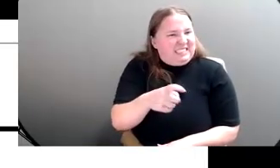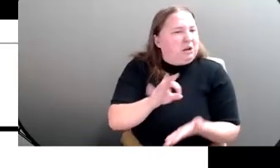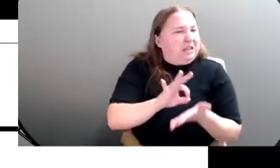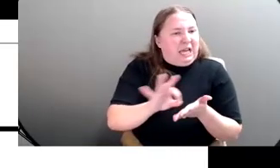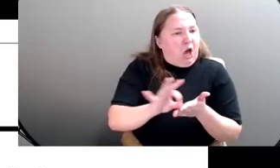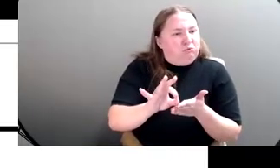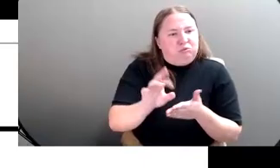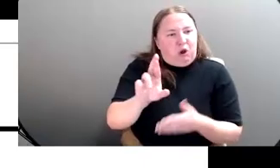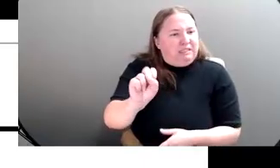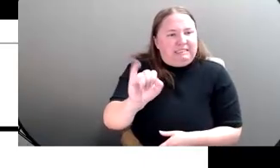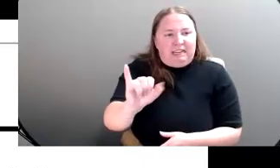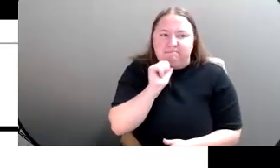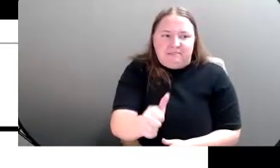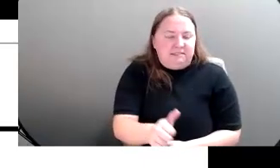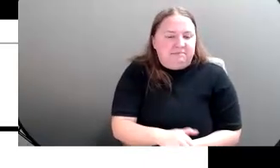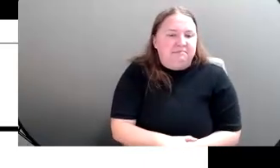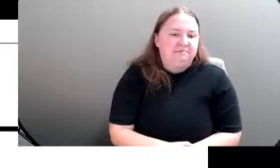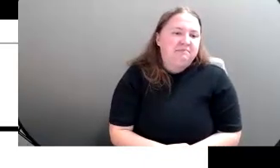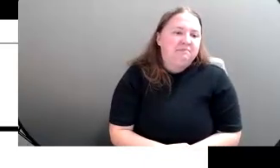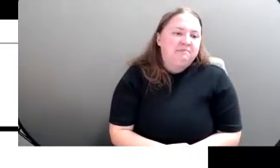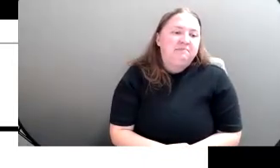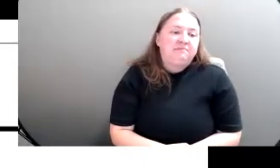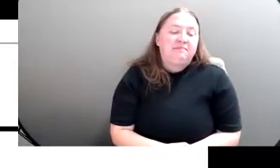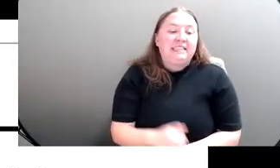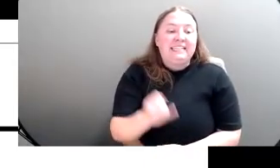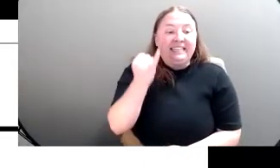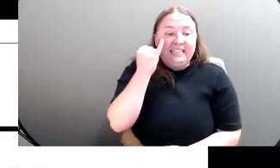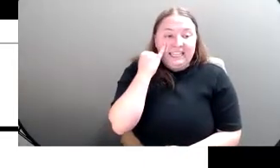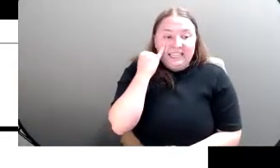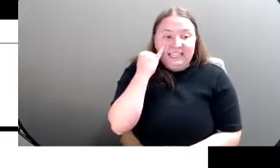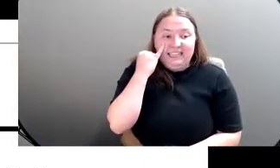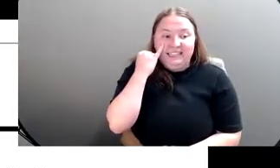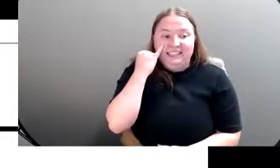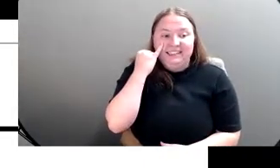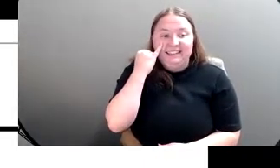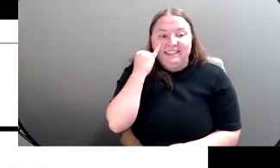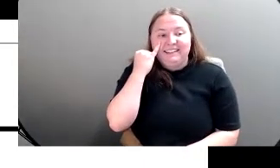as RSI. Now, if they were to,